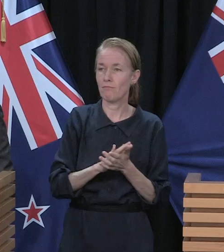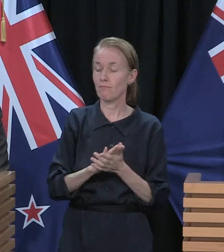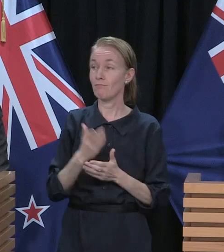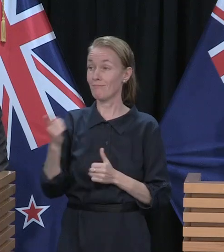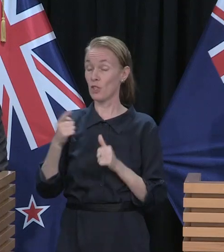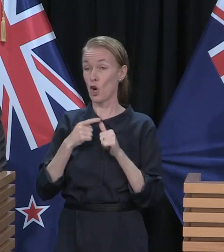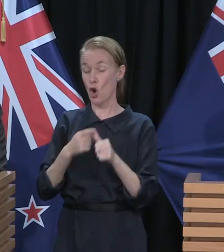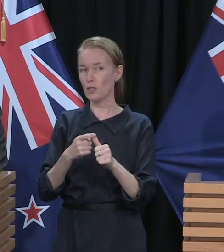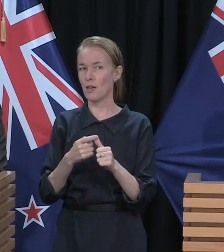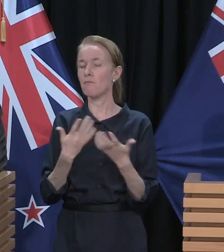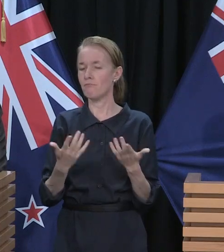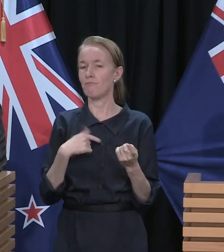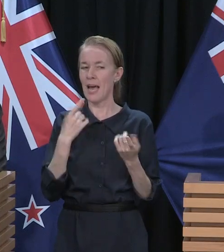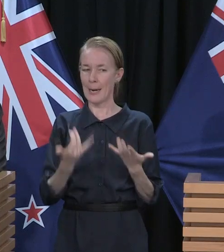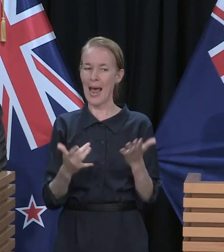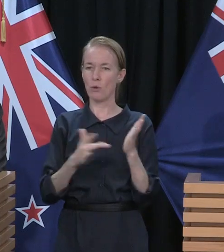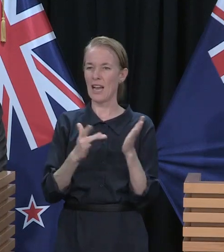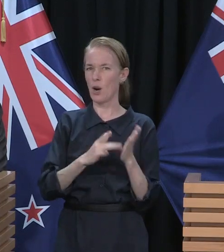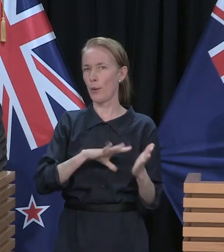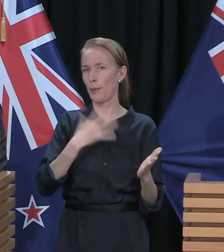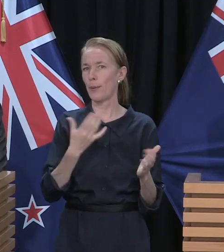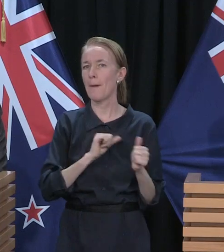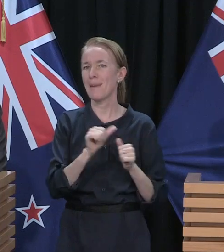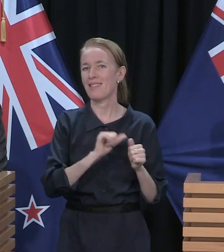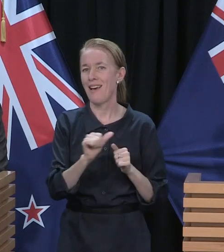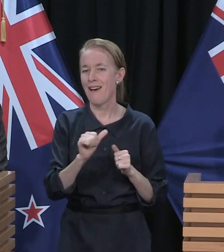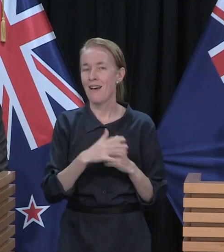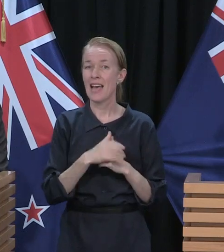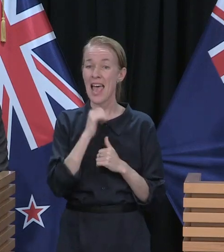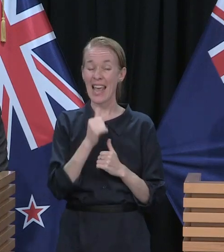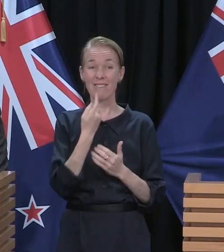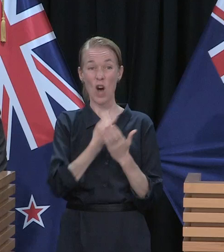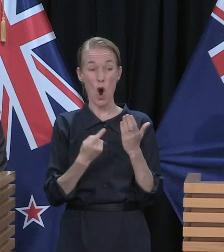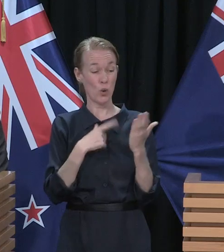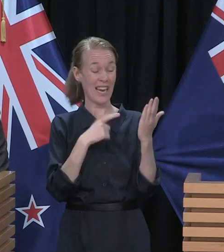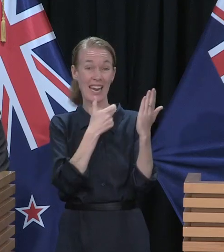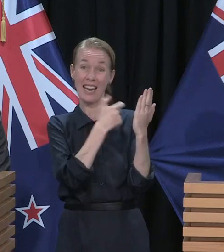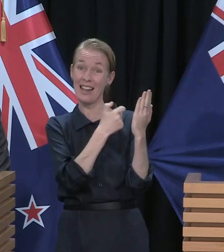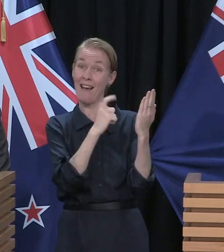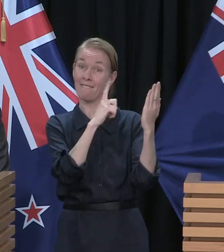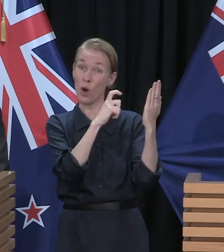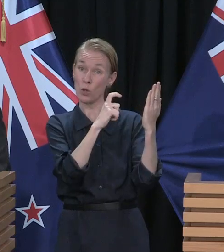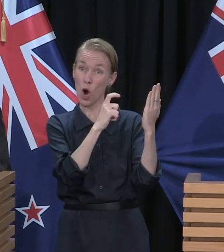figures. It is more